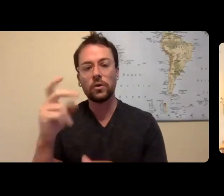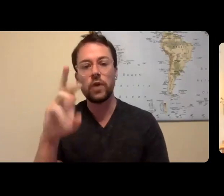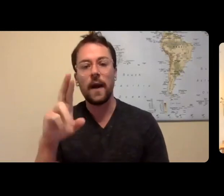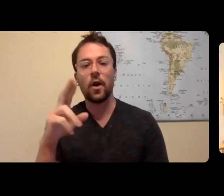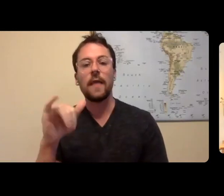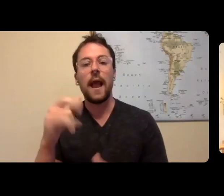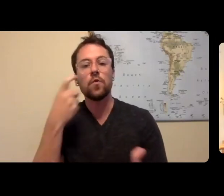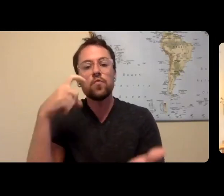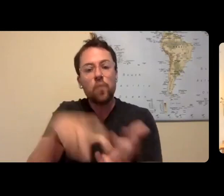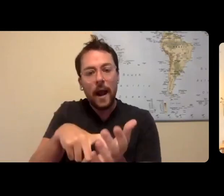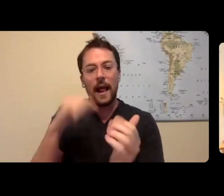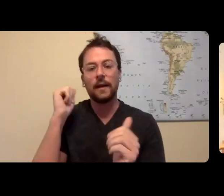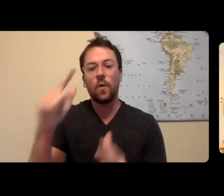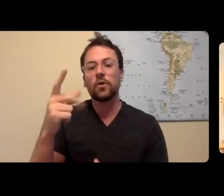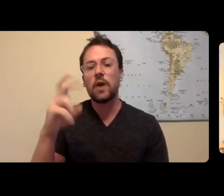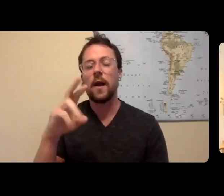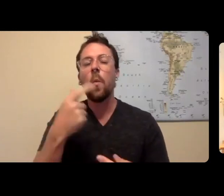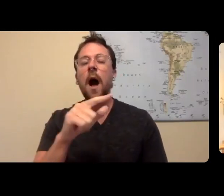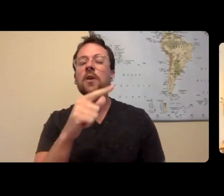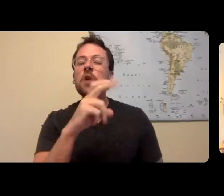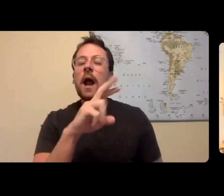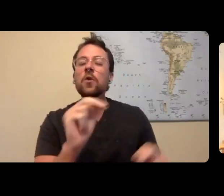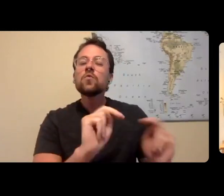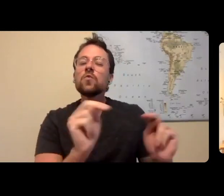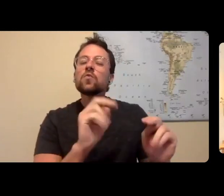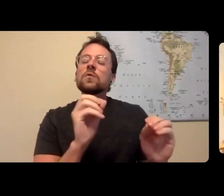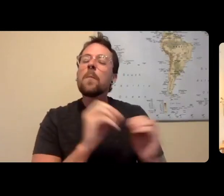It includes all genders.